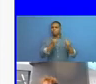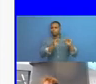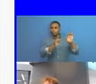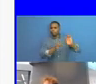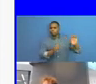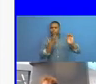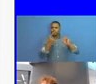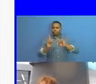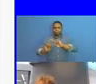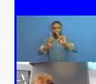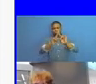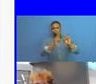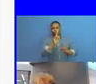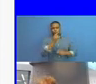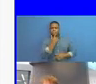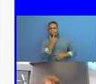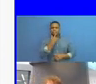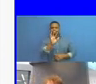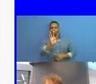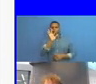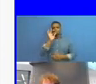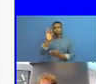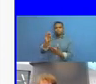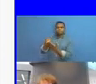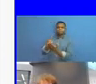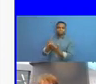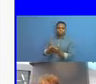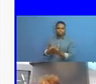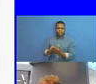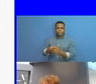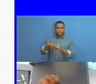you will explore artistic interests and you are asked, everybody is asked to come up